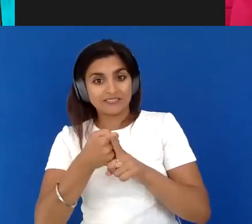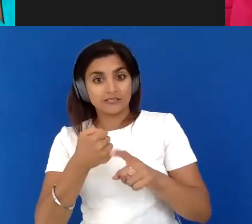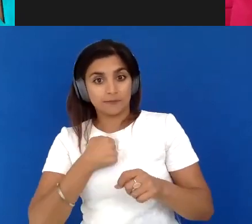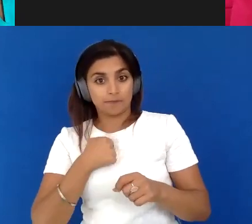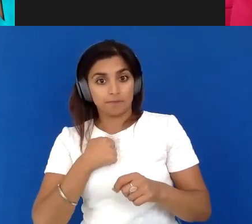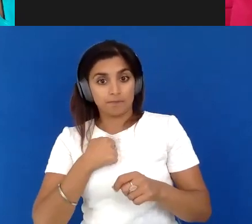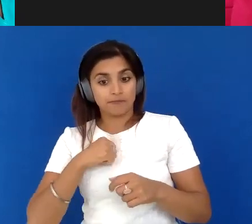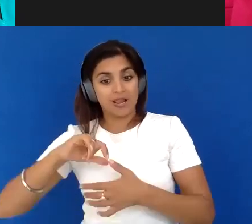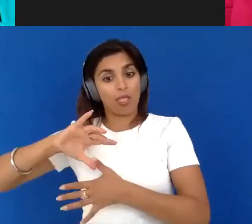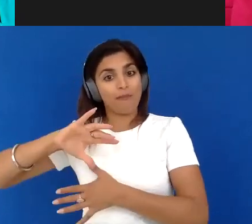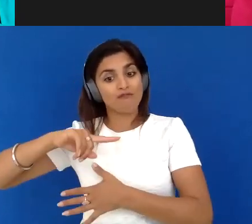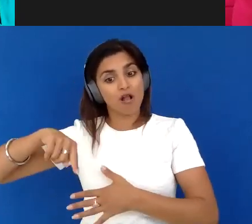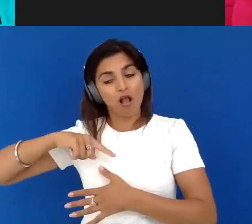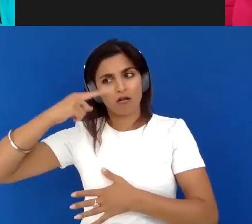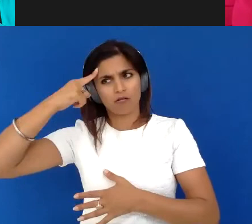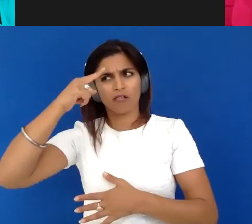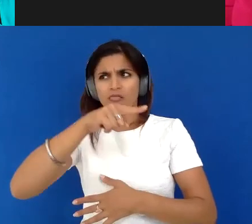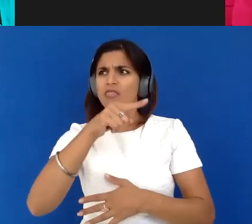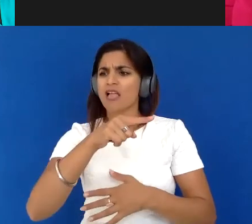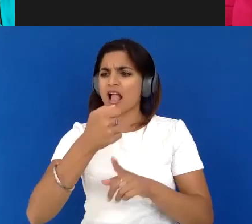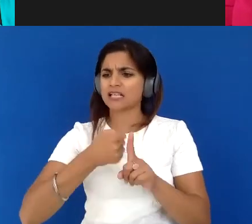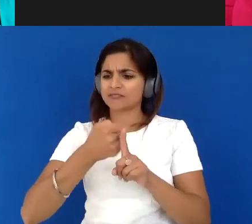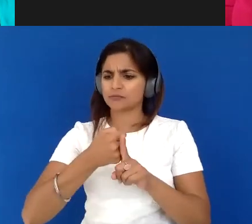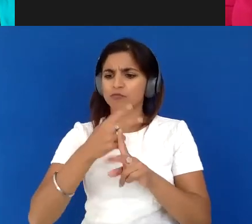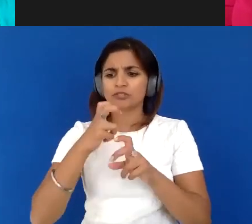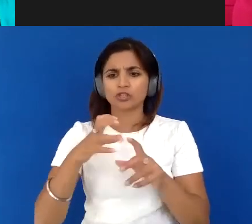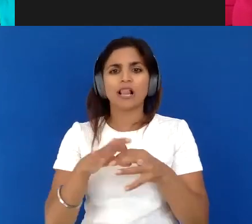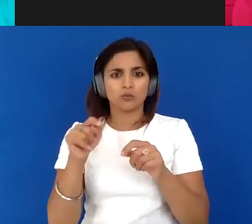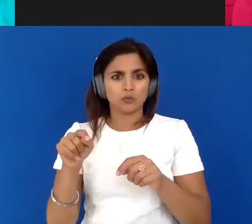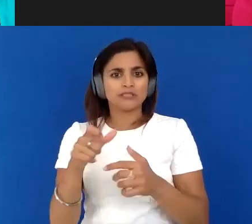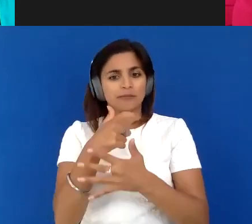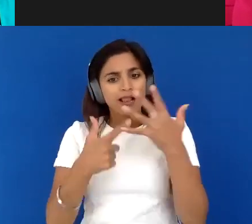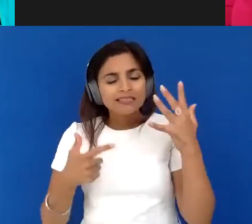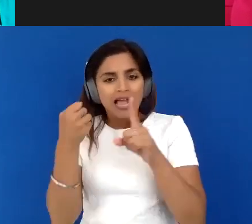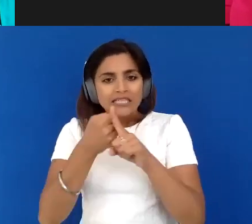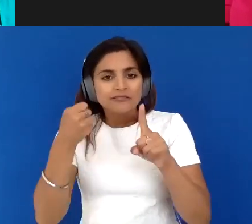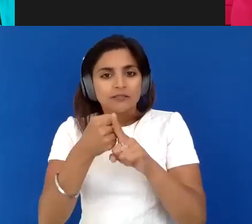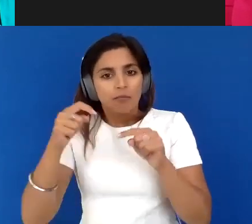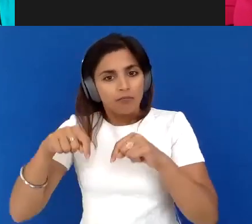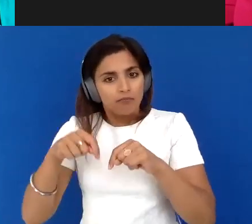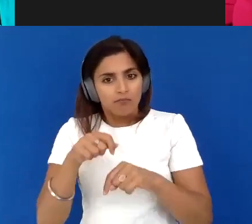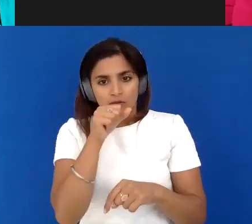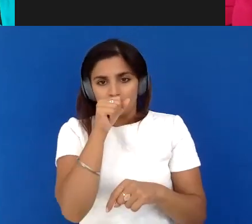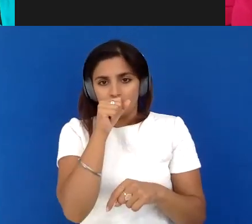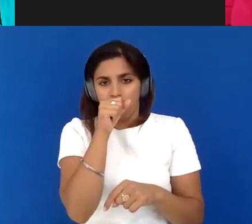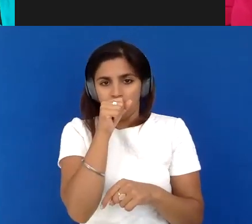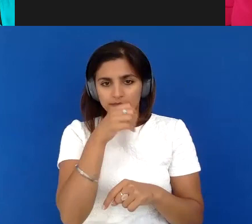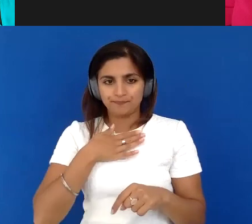their research was about activism in terms of disability activism and understandings of it from that perspective that would be amazing. Question? What's